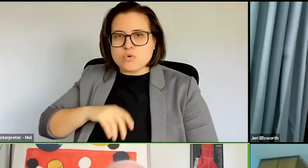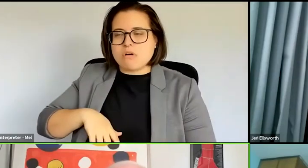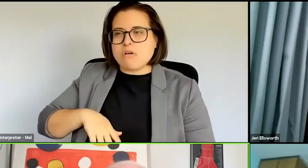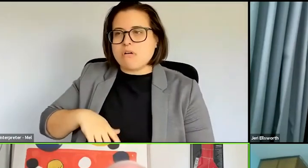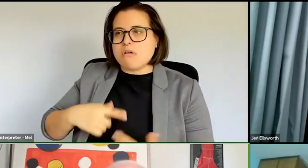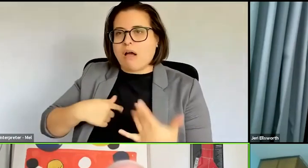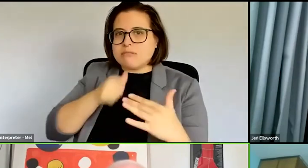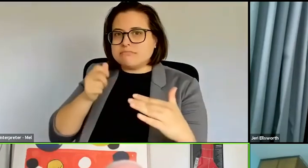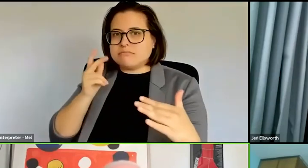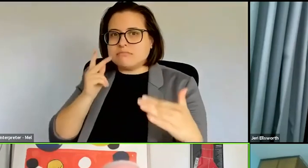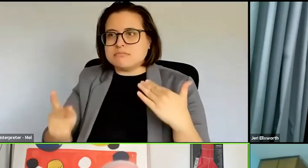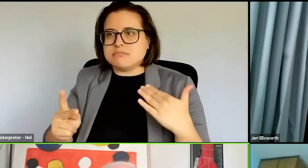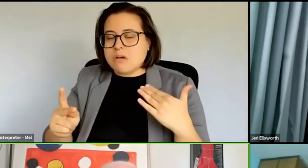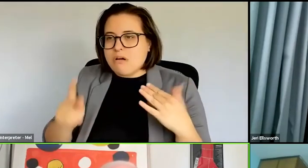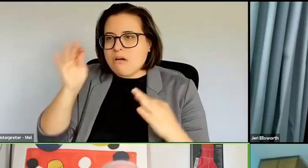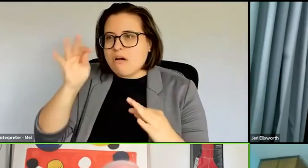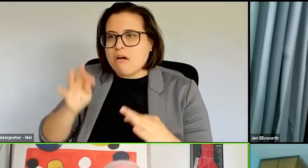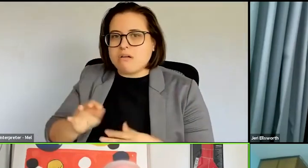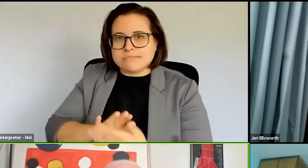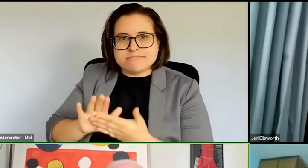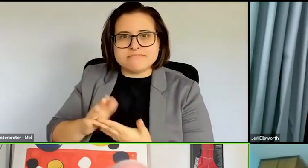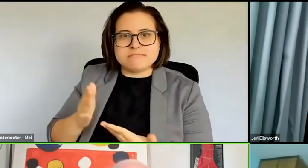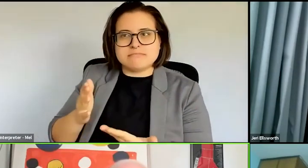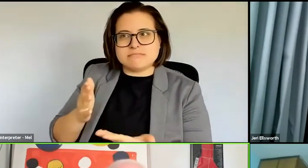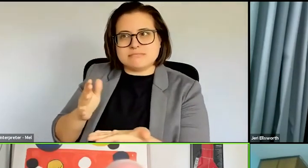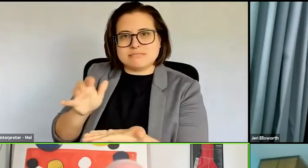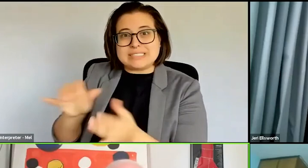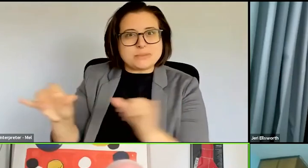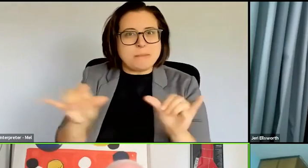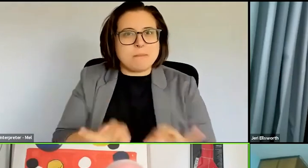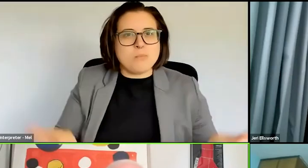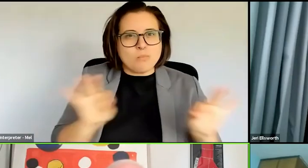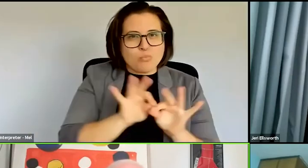understand it, is equally as important is having an understanding of things that can